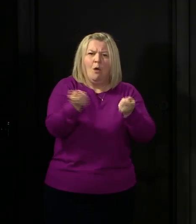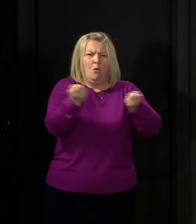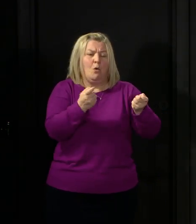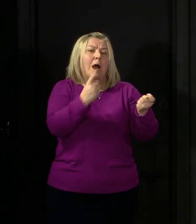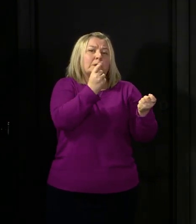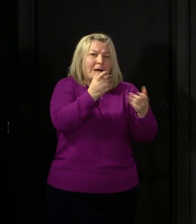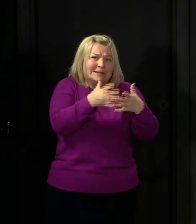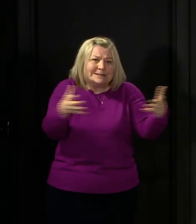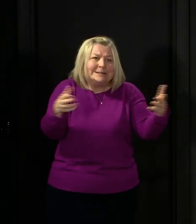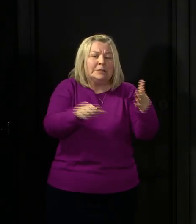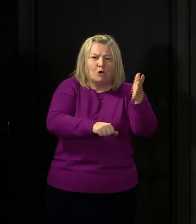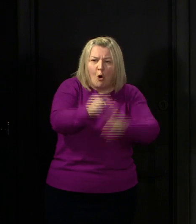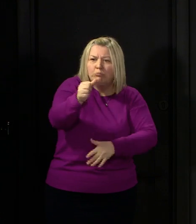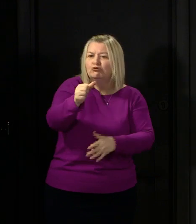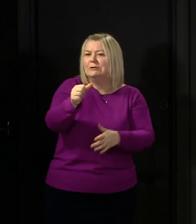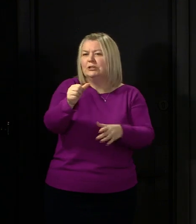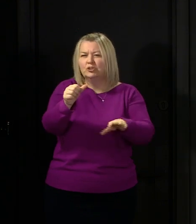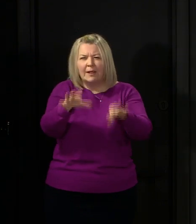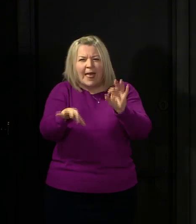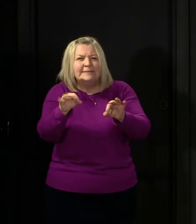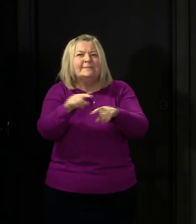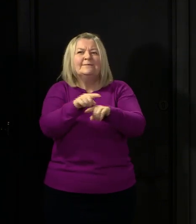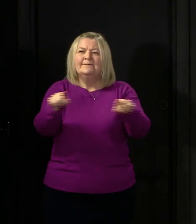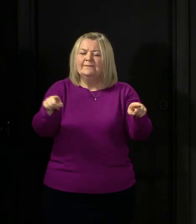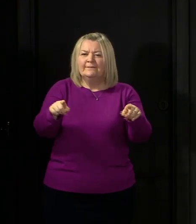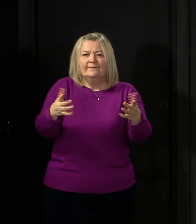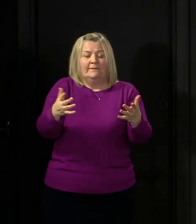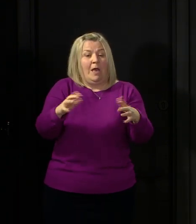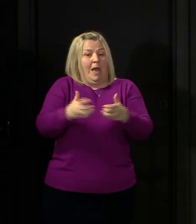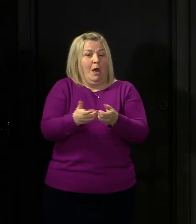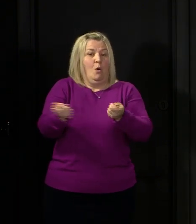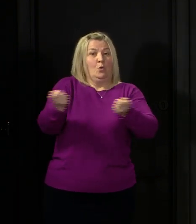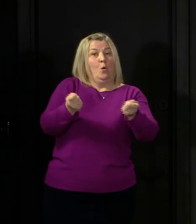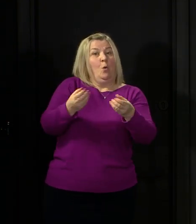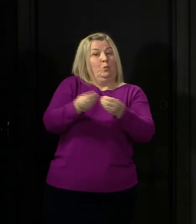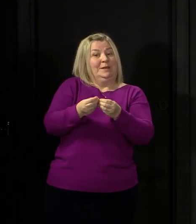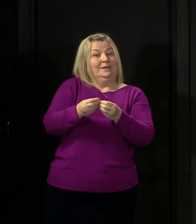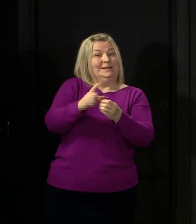in the NHS to make sure we are able to deal with the virus but also ensure that urgent